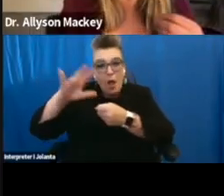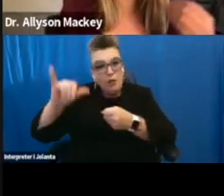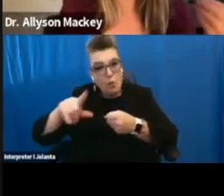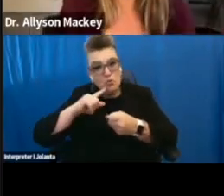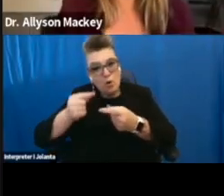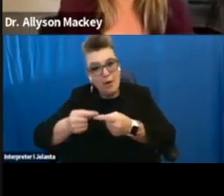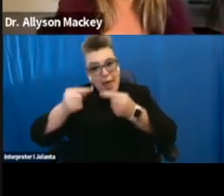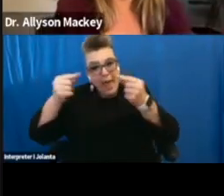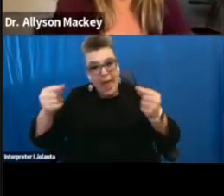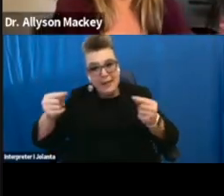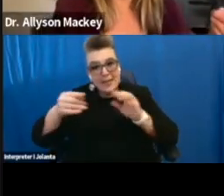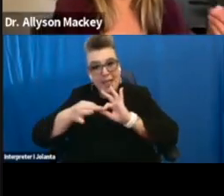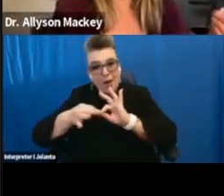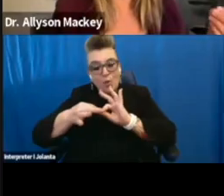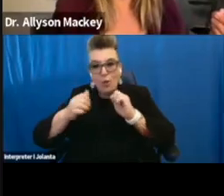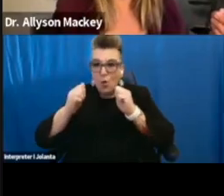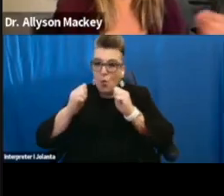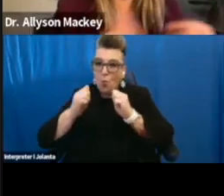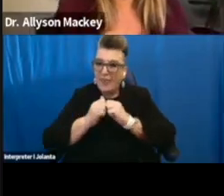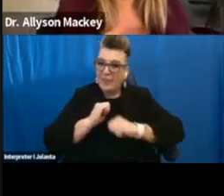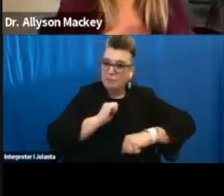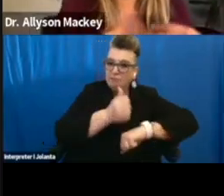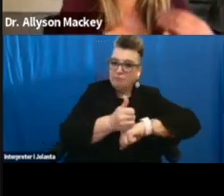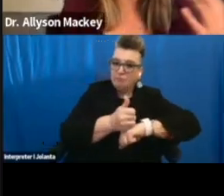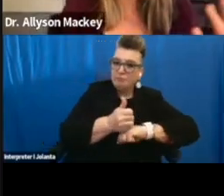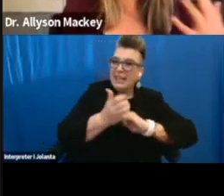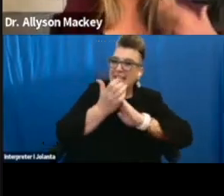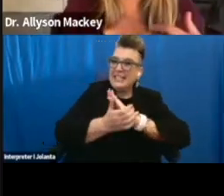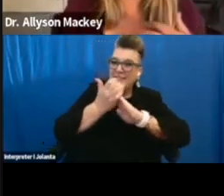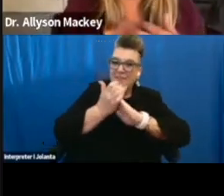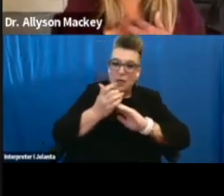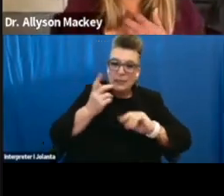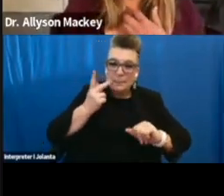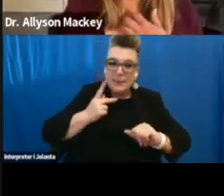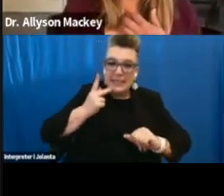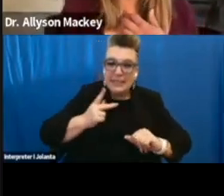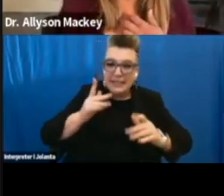with the default mode network here in pink that mostly processes the internal